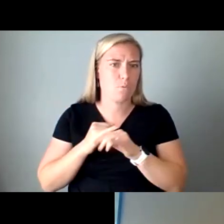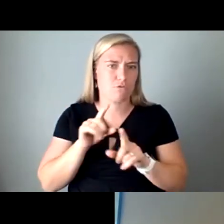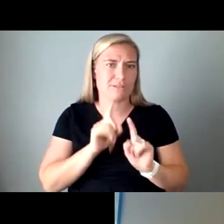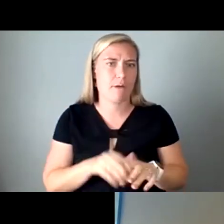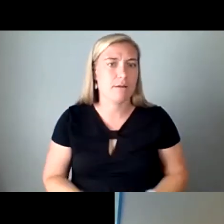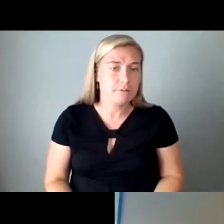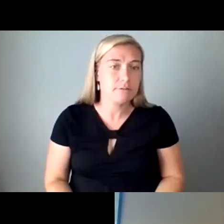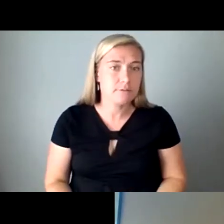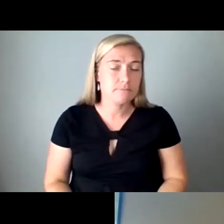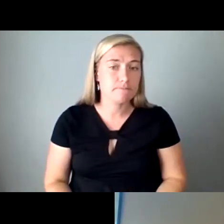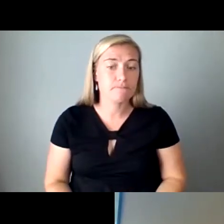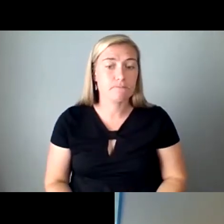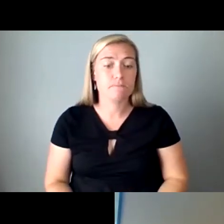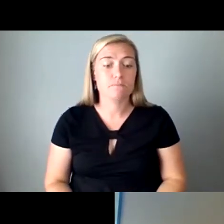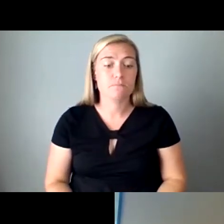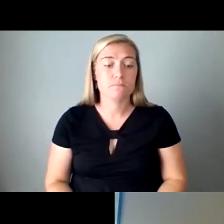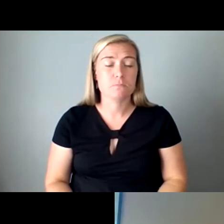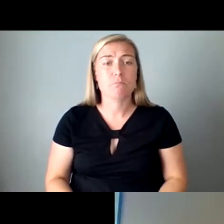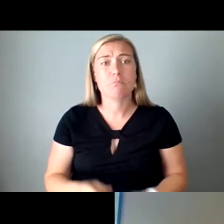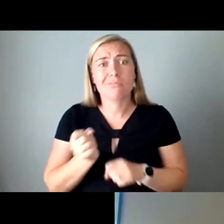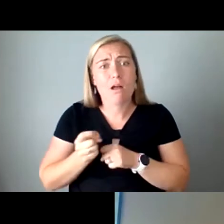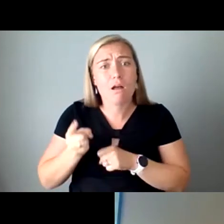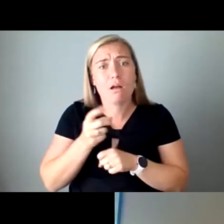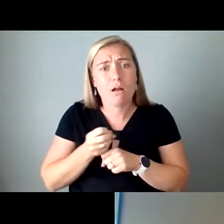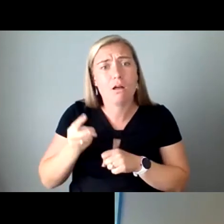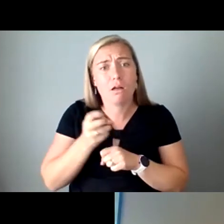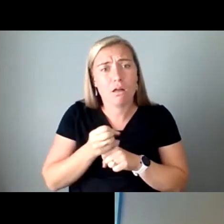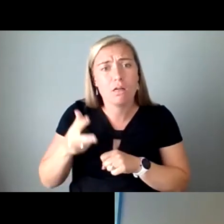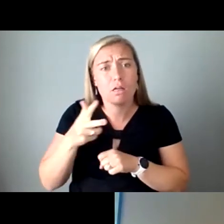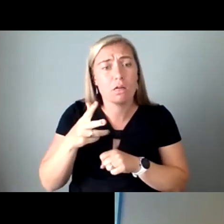see vaccine side effects at one year, two years, three years, five years from when